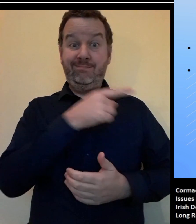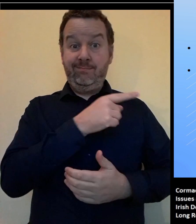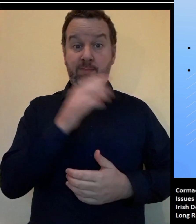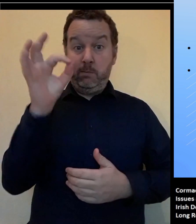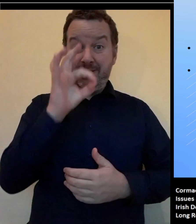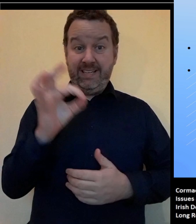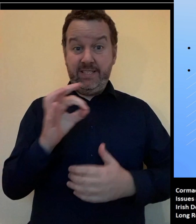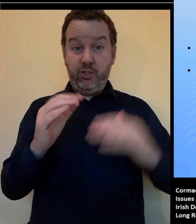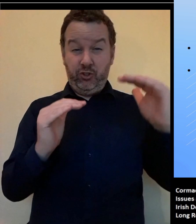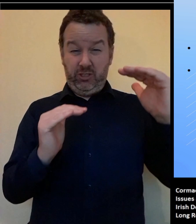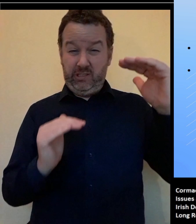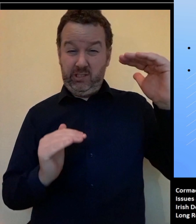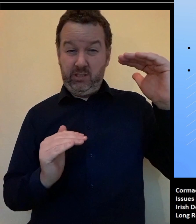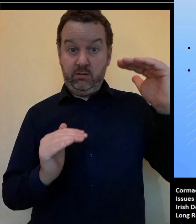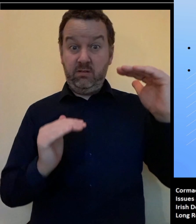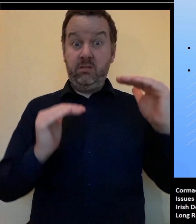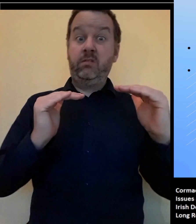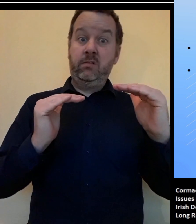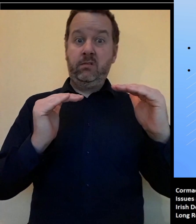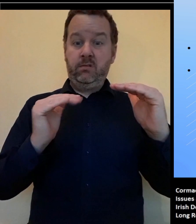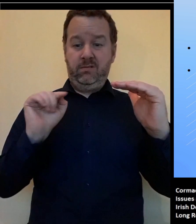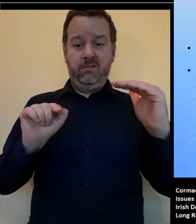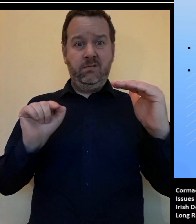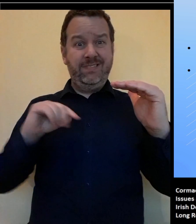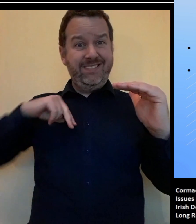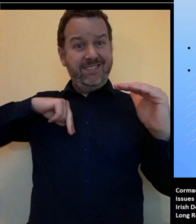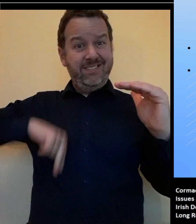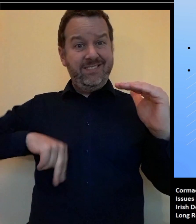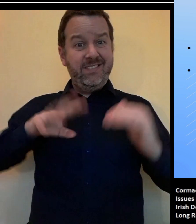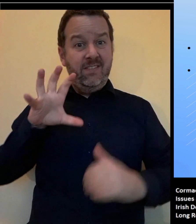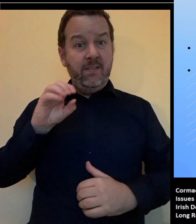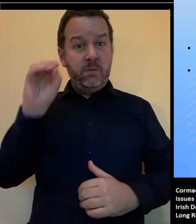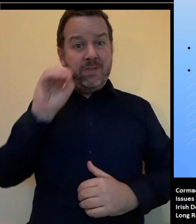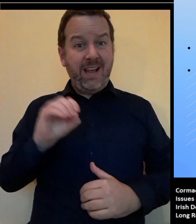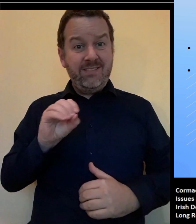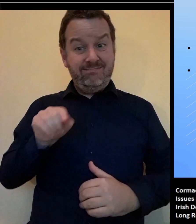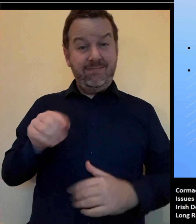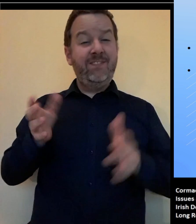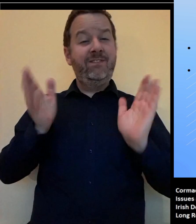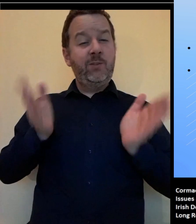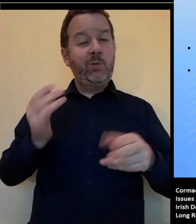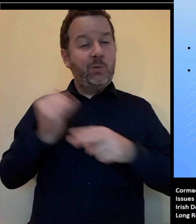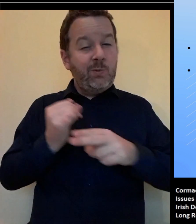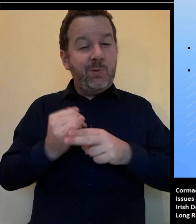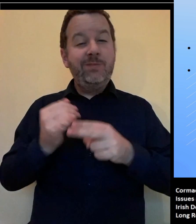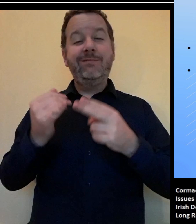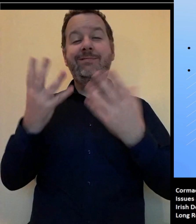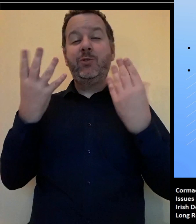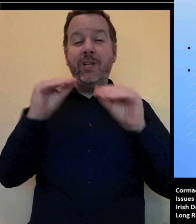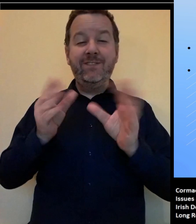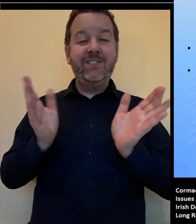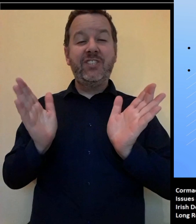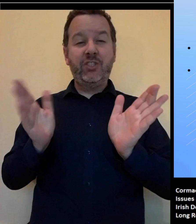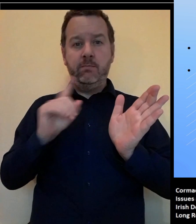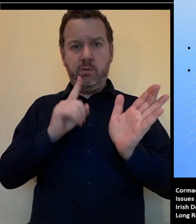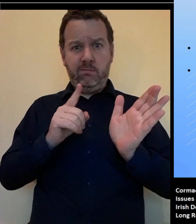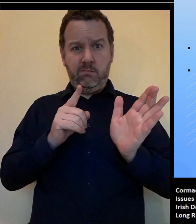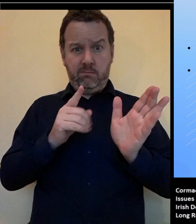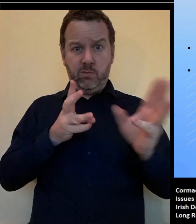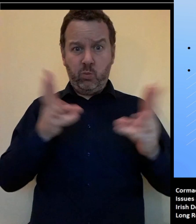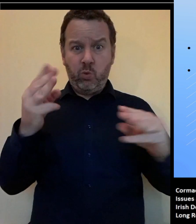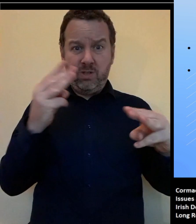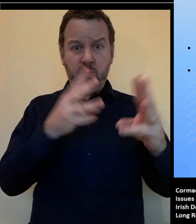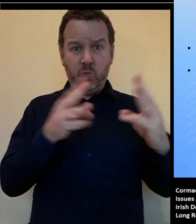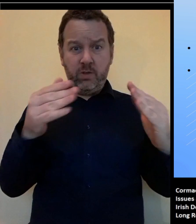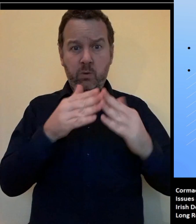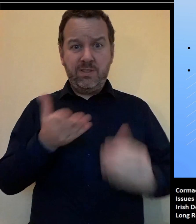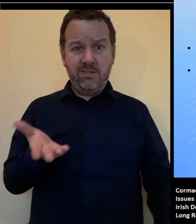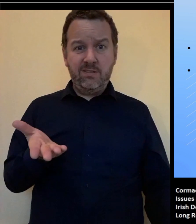the proportion had in actual fact increased by 1901 to almost 50% of the Deaf inmates of the workhouse.